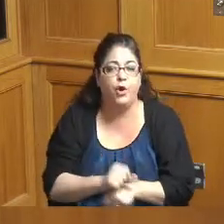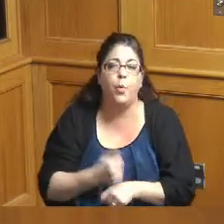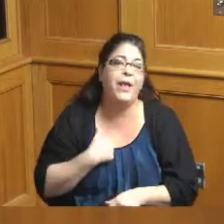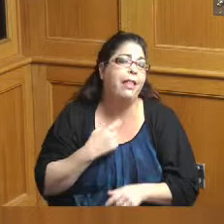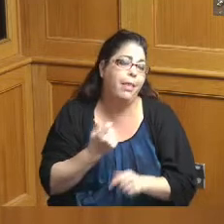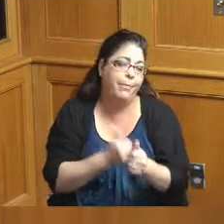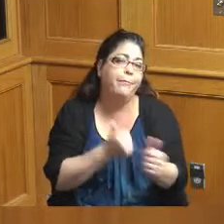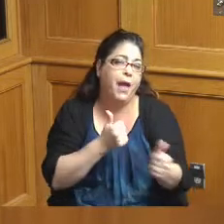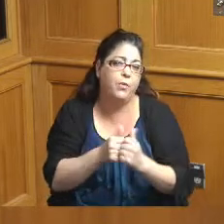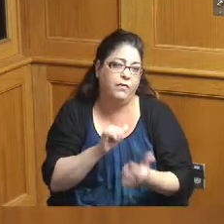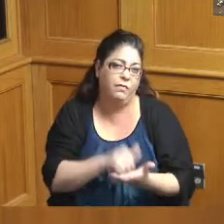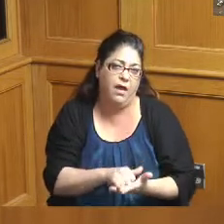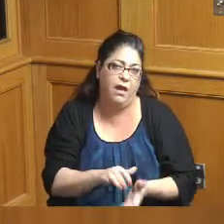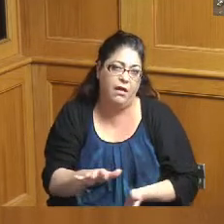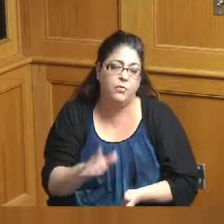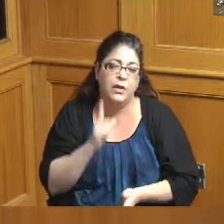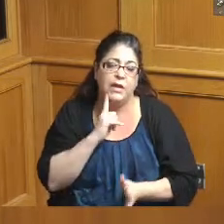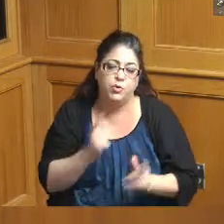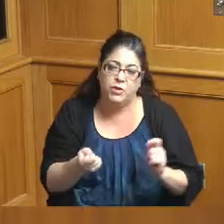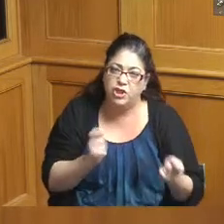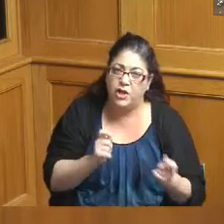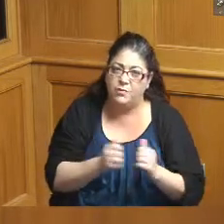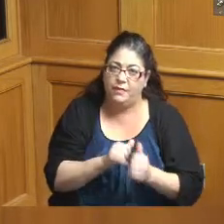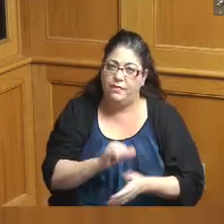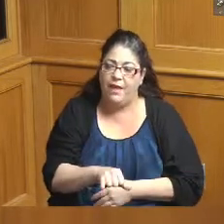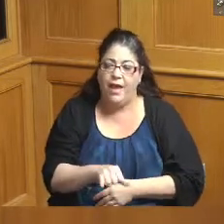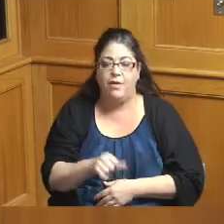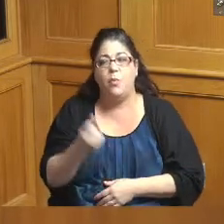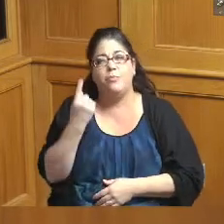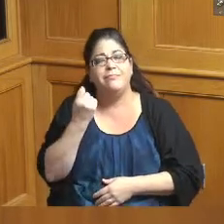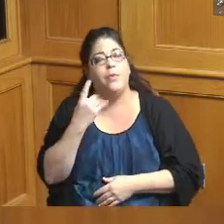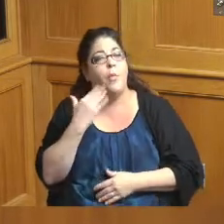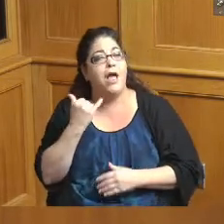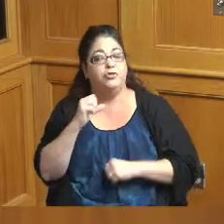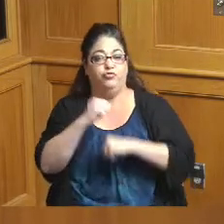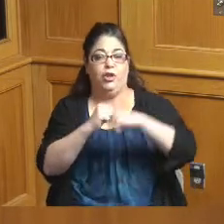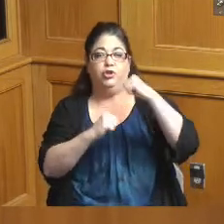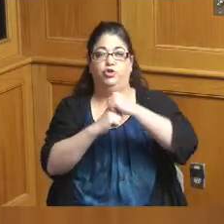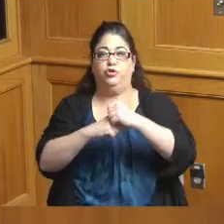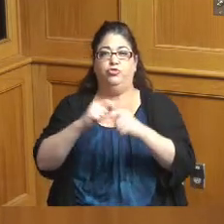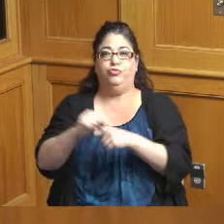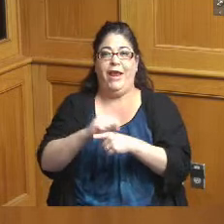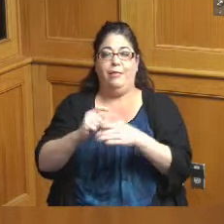need to make some adjustments there in terms of a structured training program it was really affected